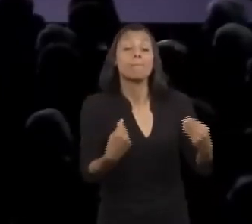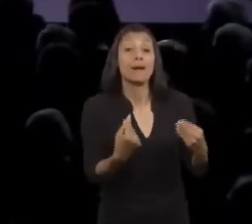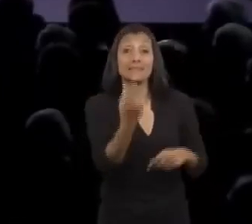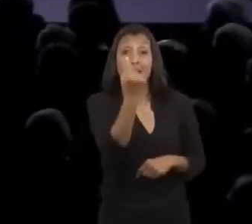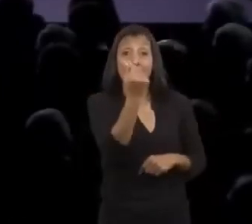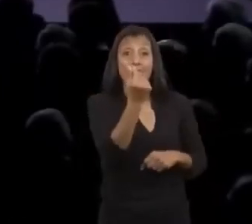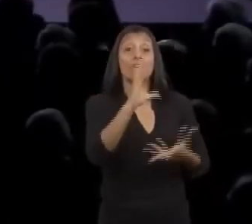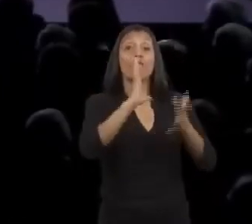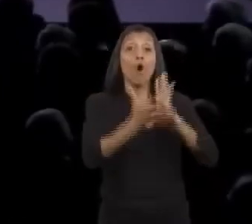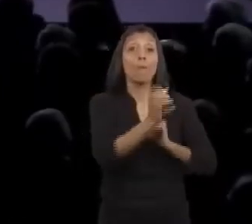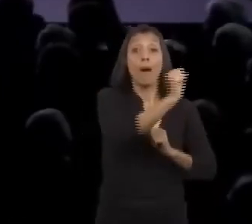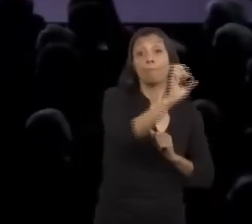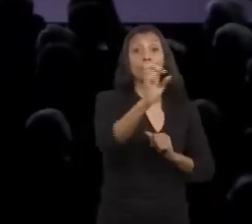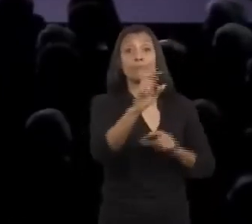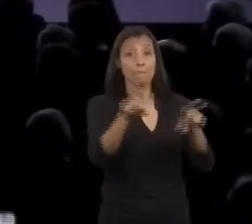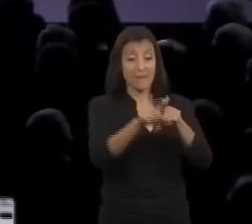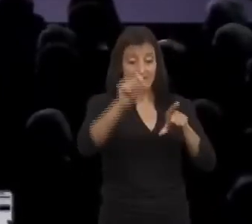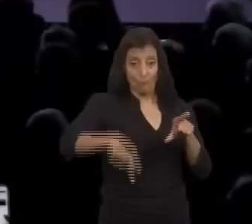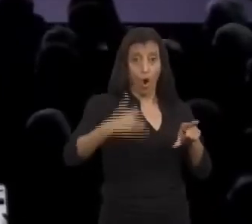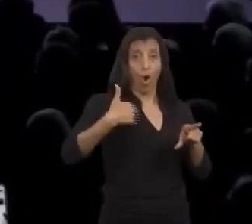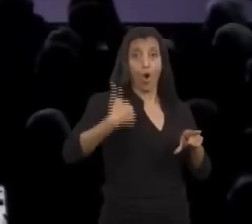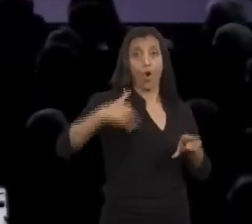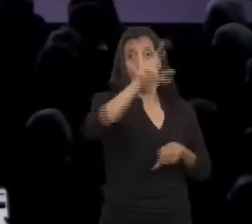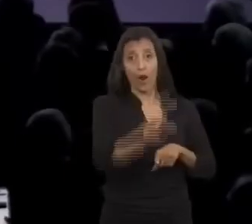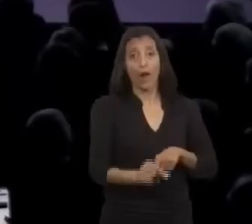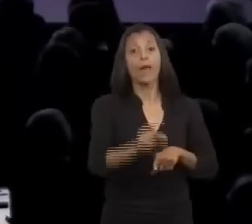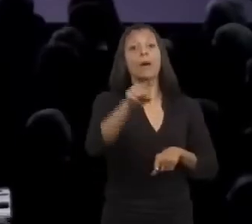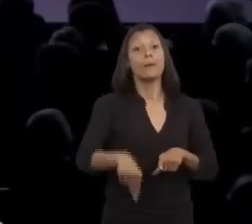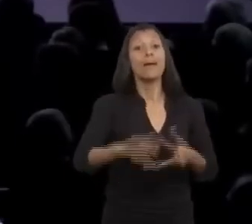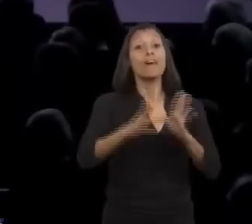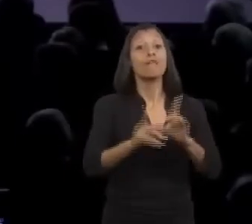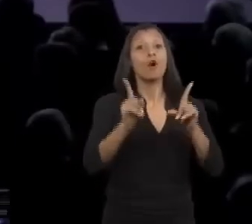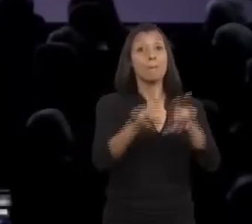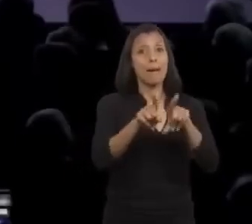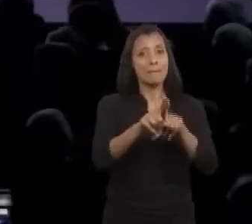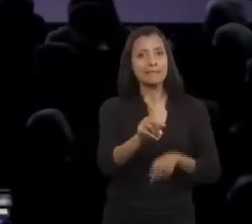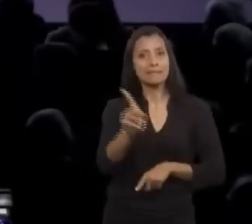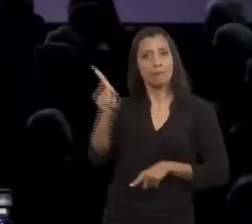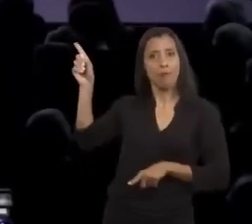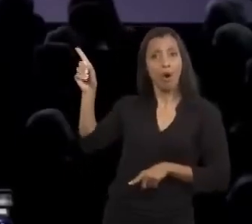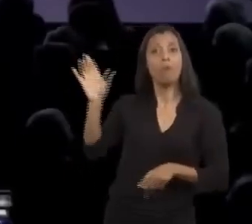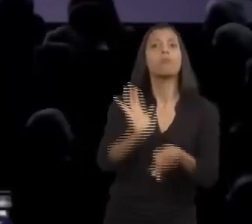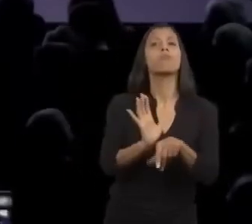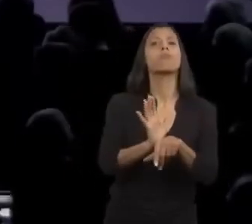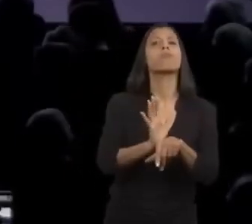and will come determined in this way, which is the offer of money